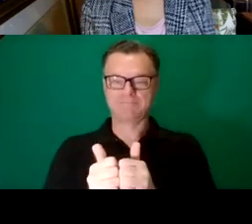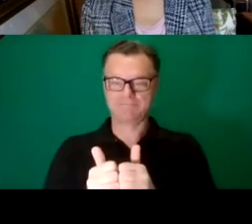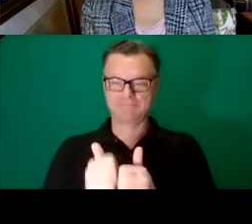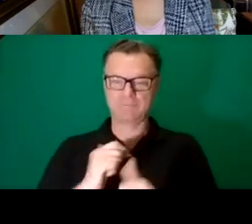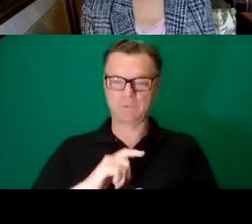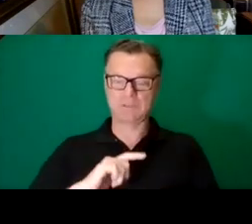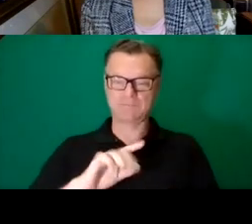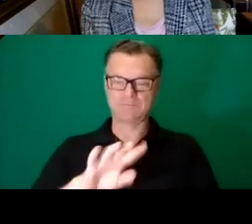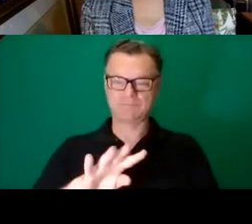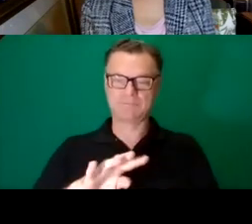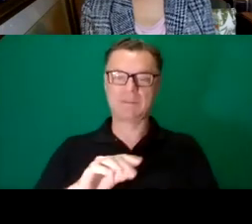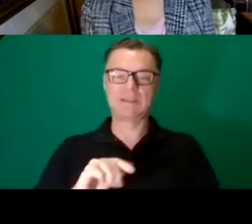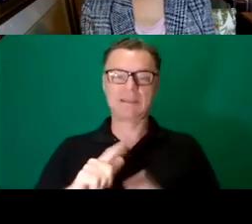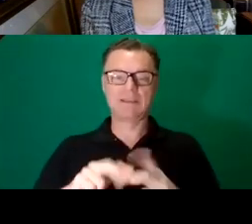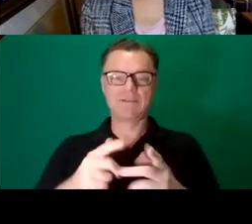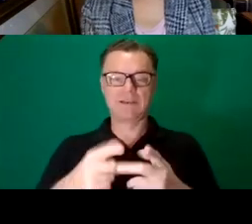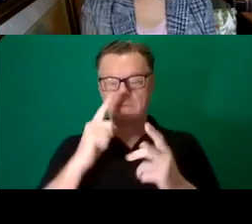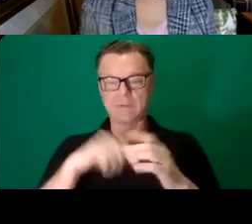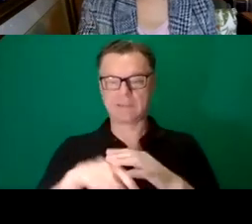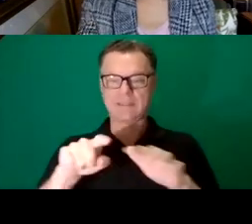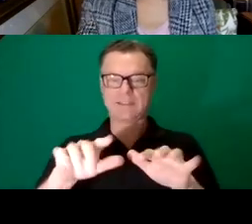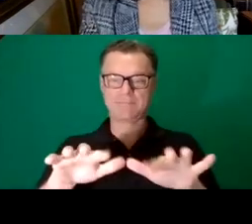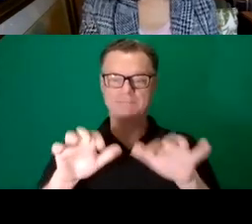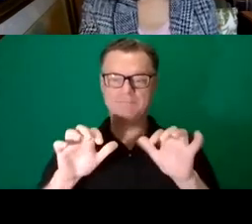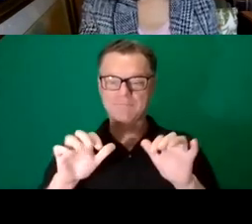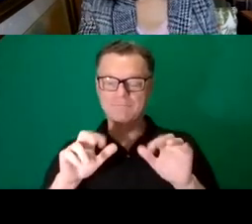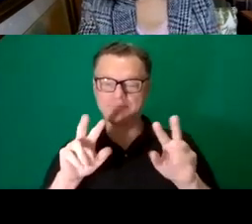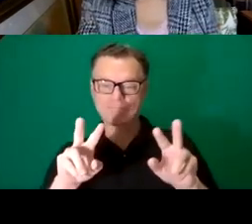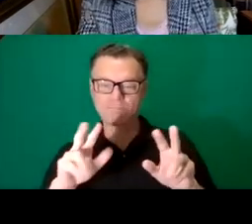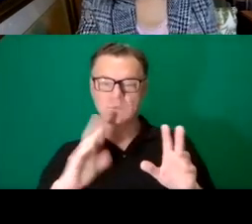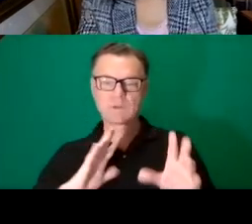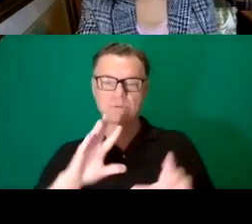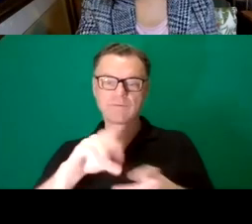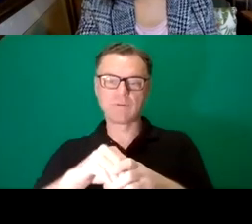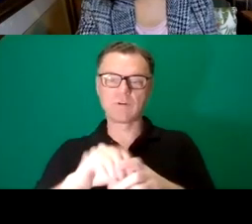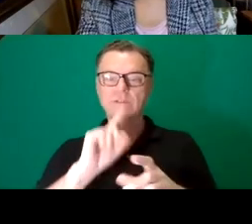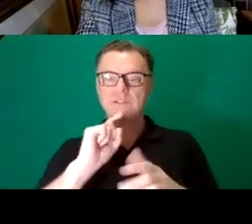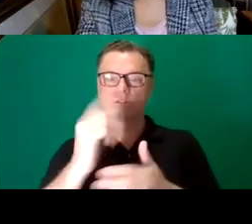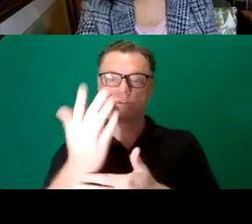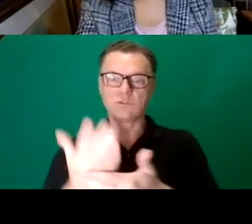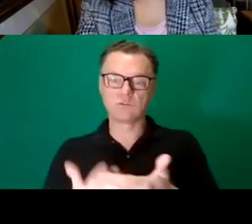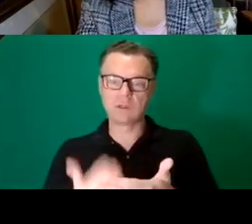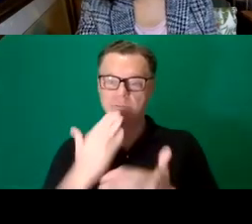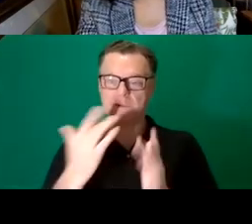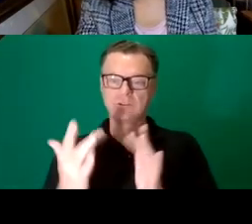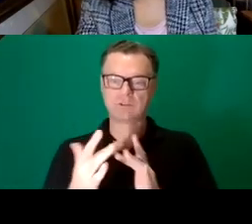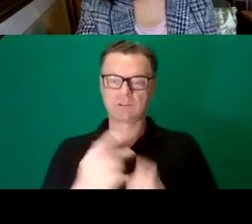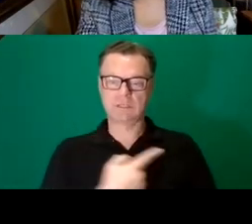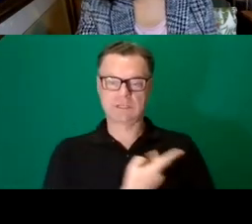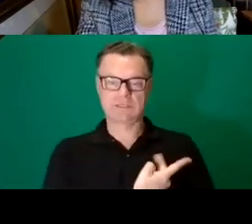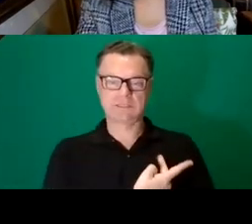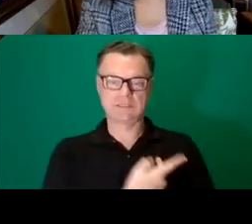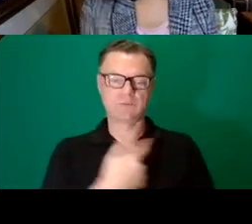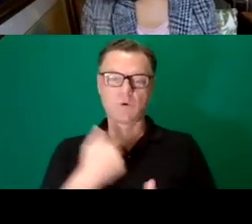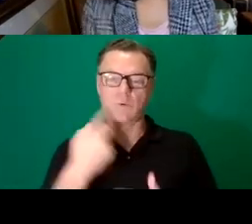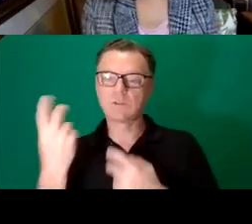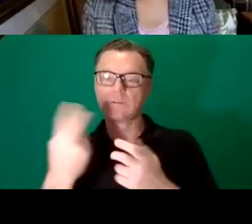else in the audience liked today and would like to be involved as a storyteller, please get in touch. We're always looking for storytellers.